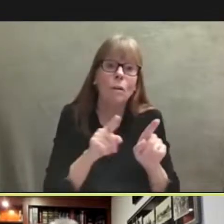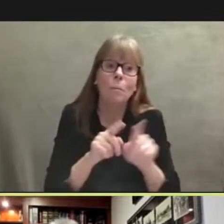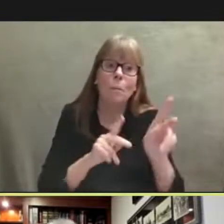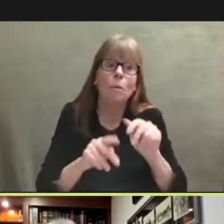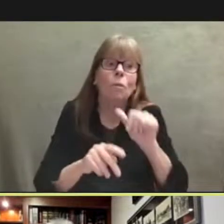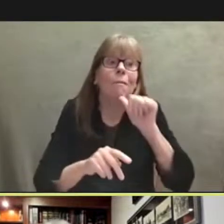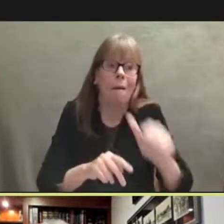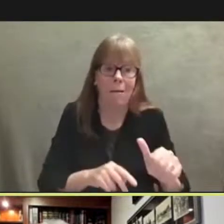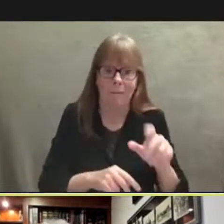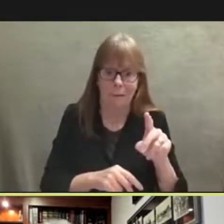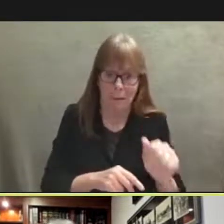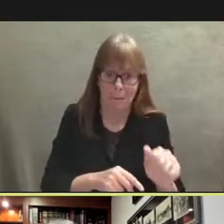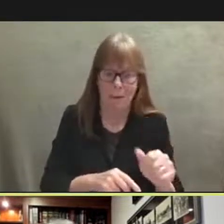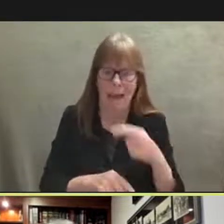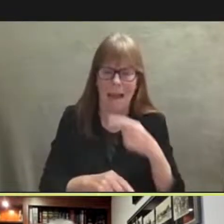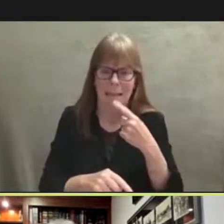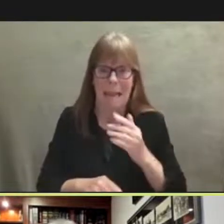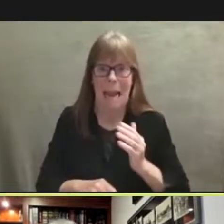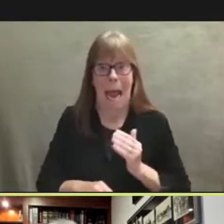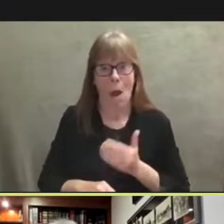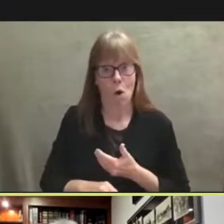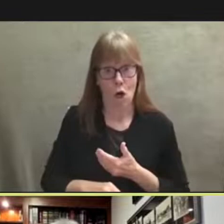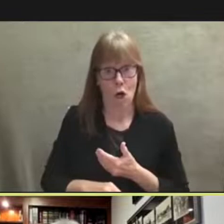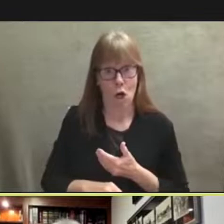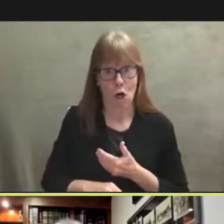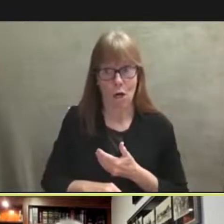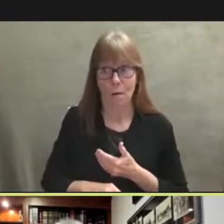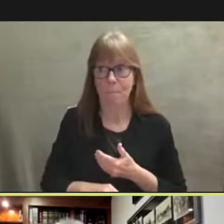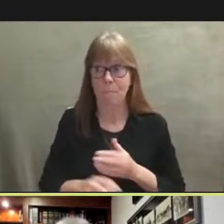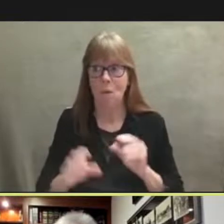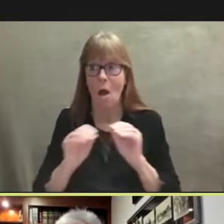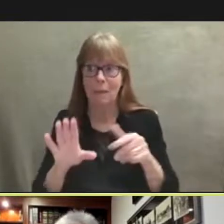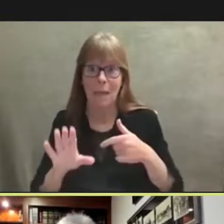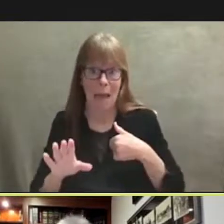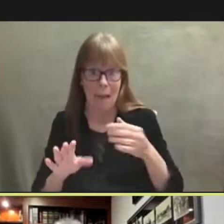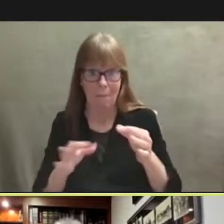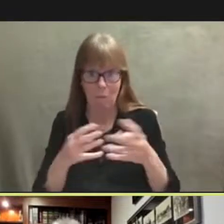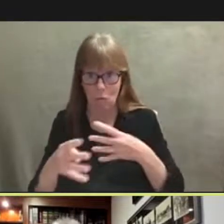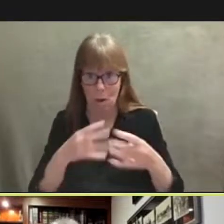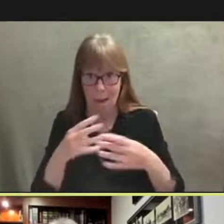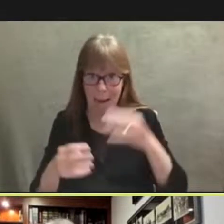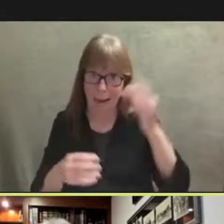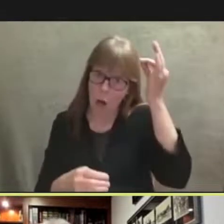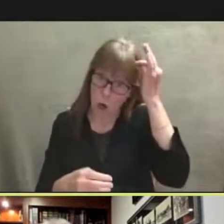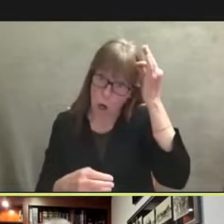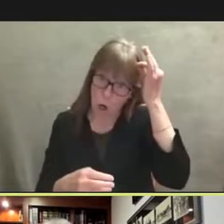Now I say "our," while it's obvious I am a person with gray hair, what may not translate through the